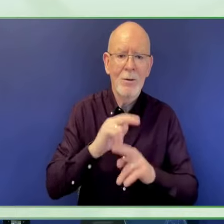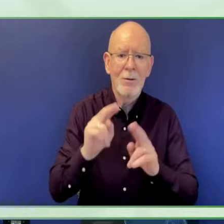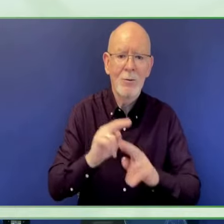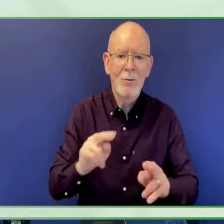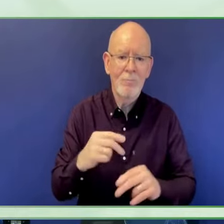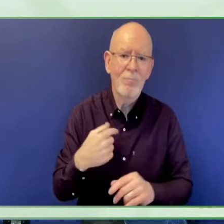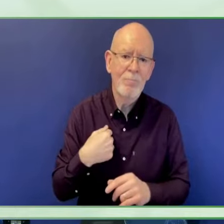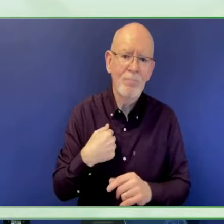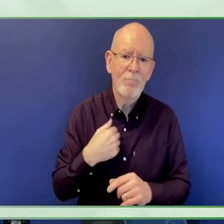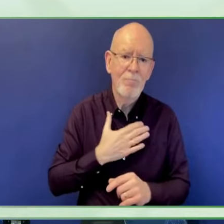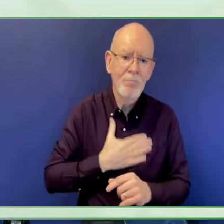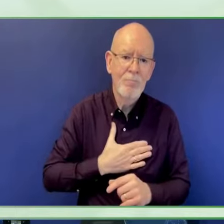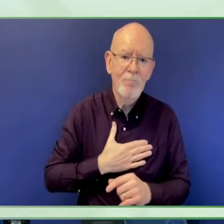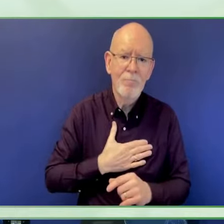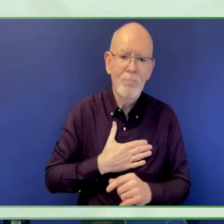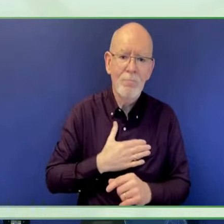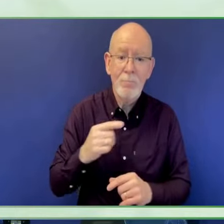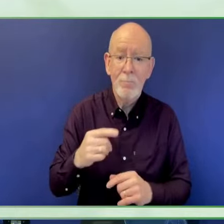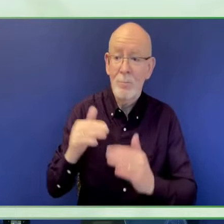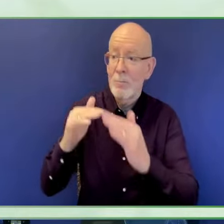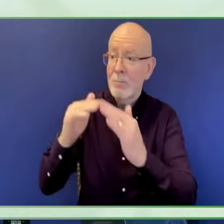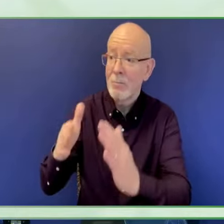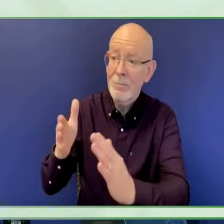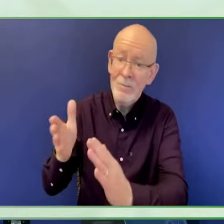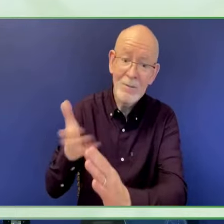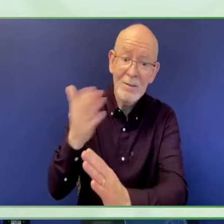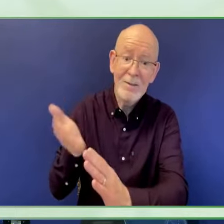directly in deeds due to close in people with intellectual